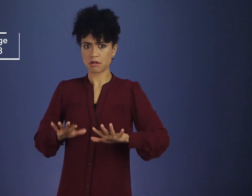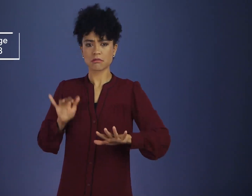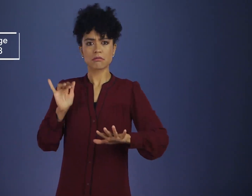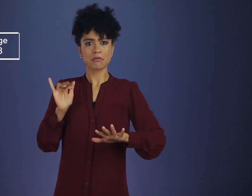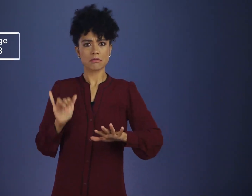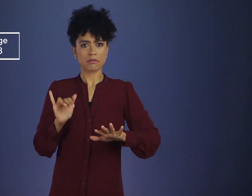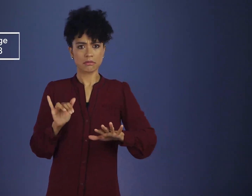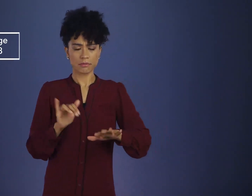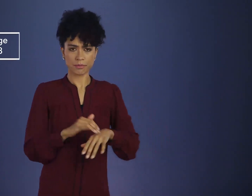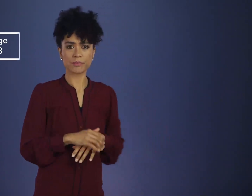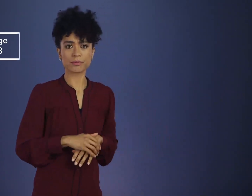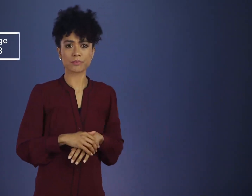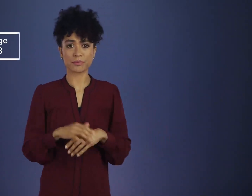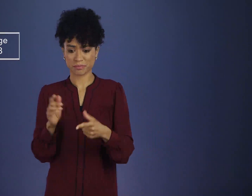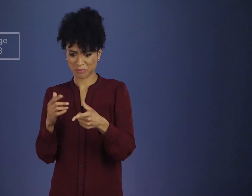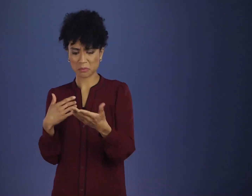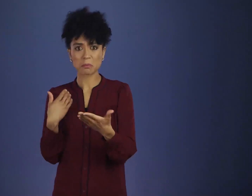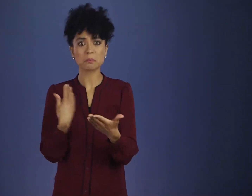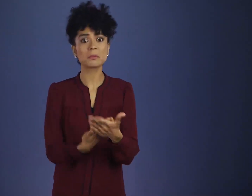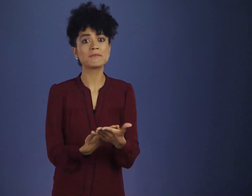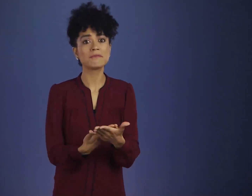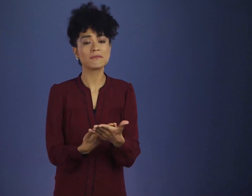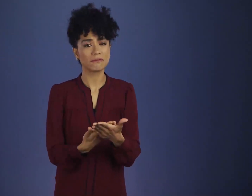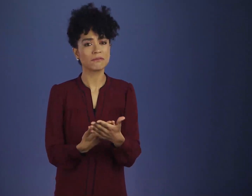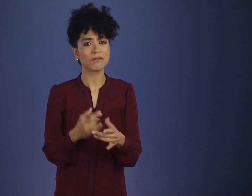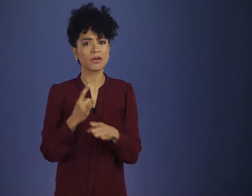Proof that alcoholics could recover had been made.